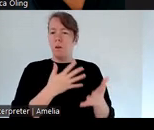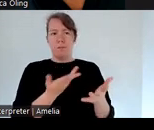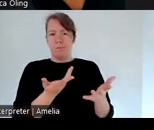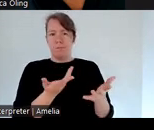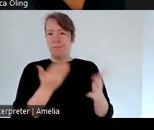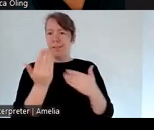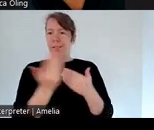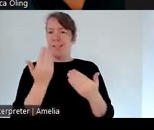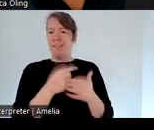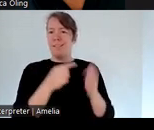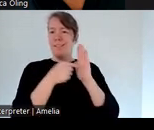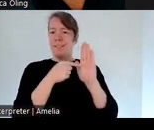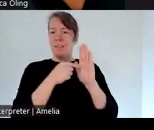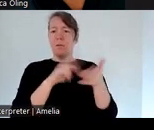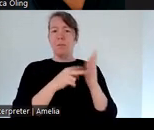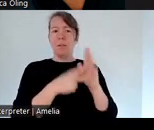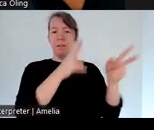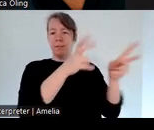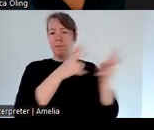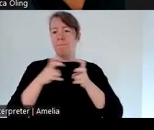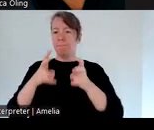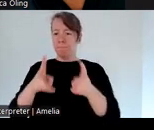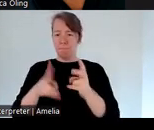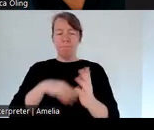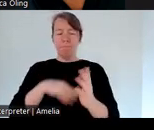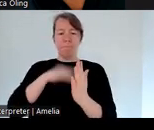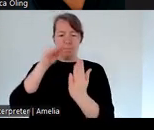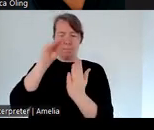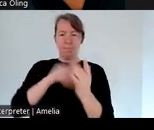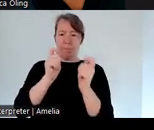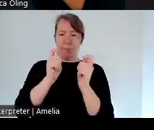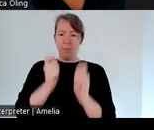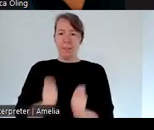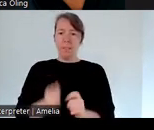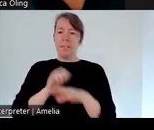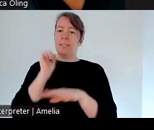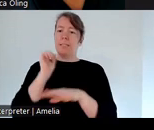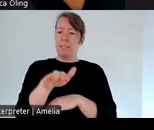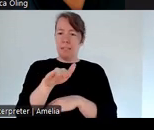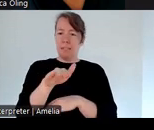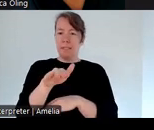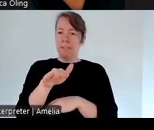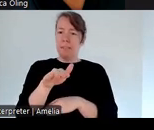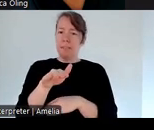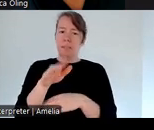so that they felt like they could just use a model, um, email and work from there for their specific situation.